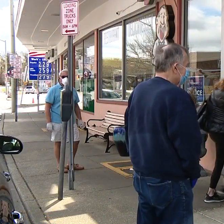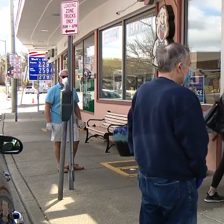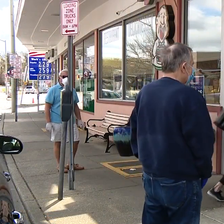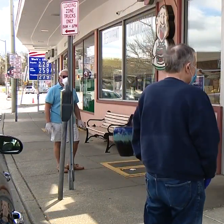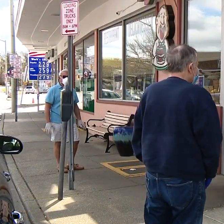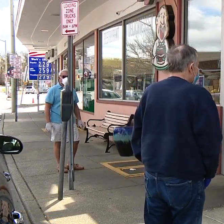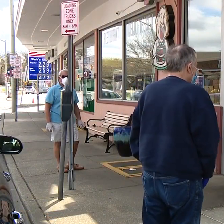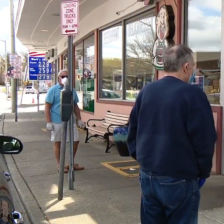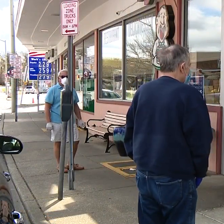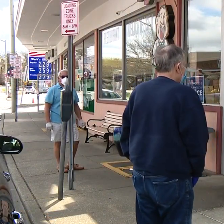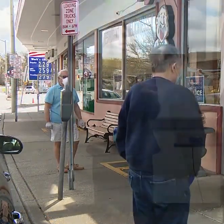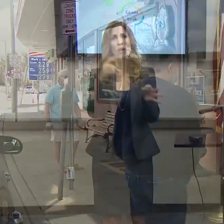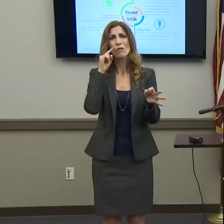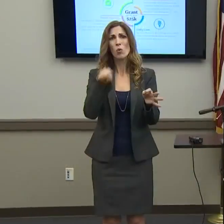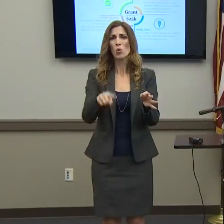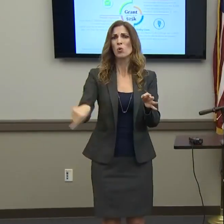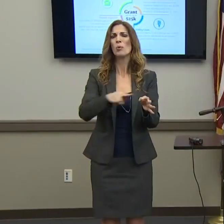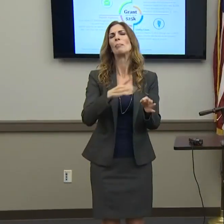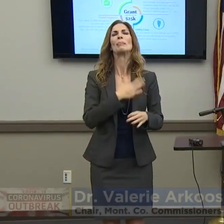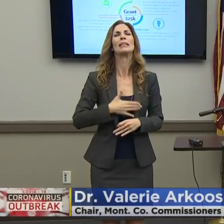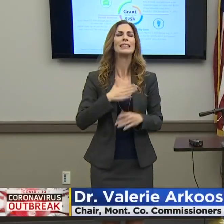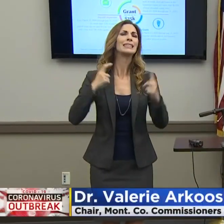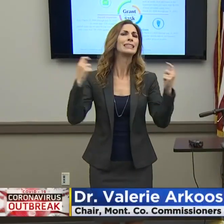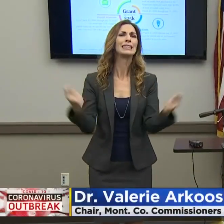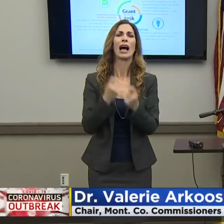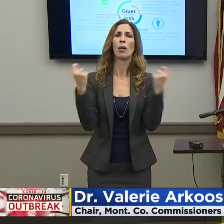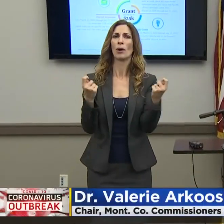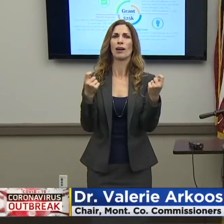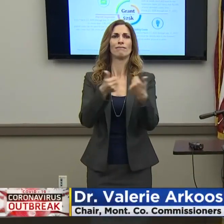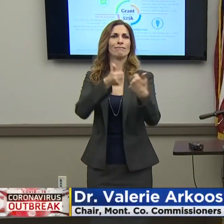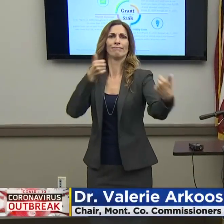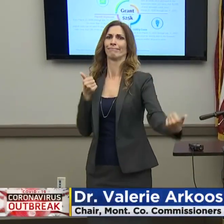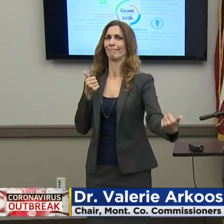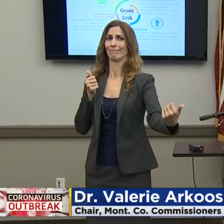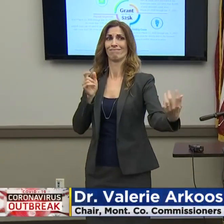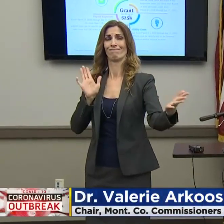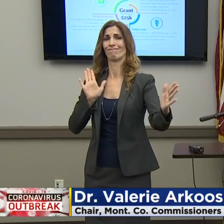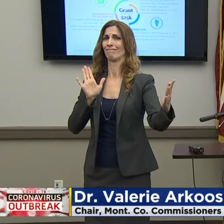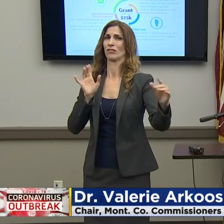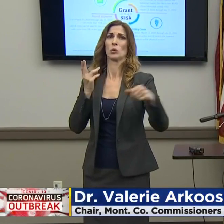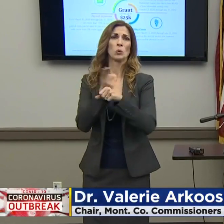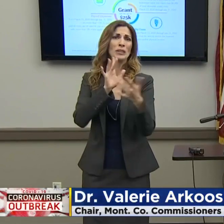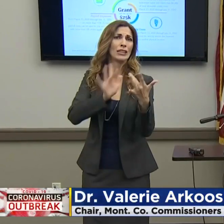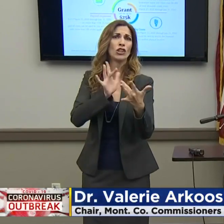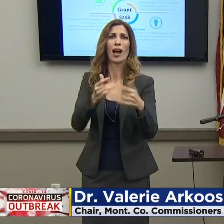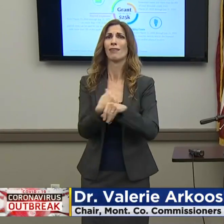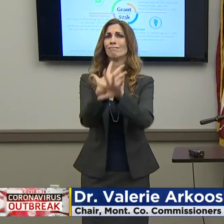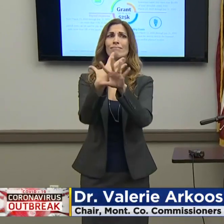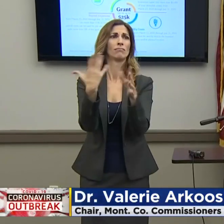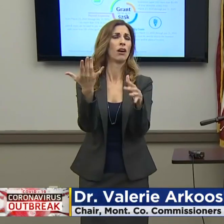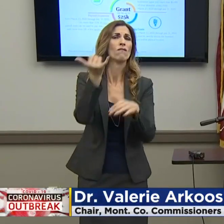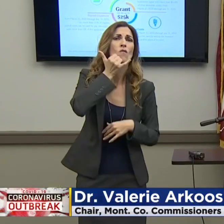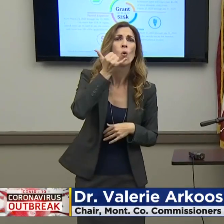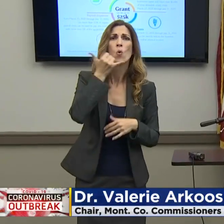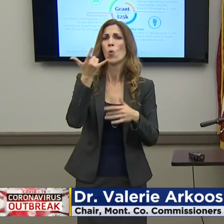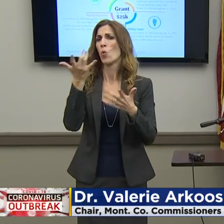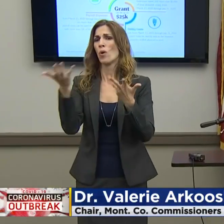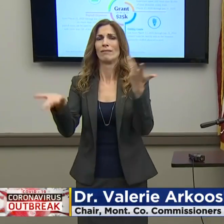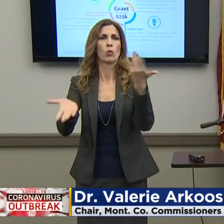GETTING TOGETHER WITH FAMILY. Reporter: SITTING DOWN FOR A MEAL TO SIGNIFY THE STATE OF PASS OVER WITH ANYONE OUTSIDE OF THE IMMEDIATE HOUSEHOLD IS NOT